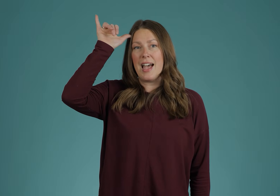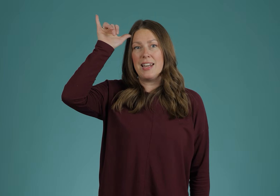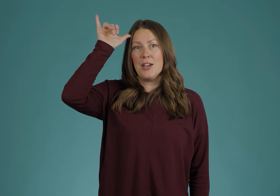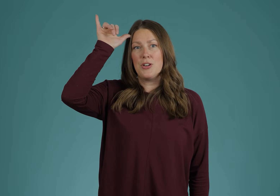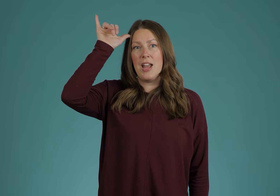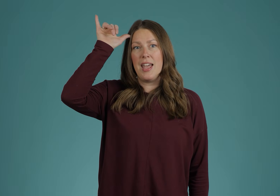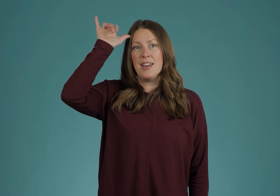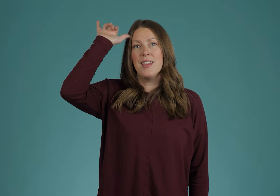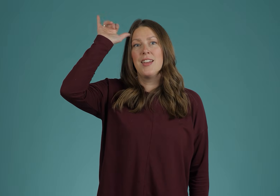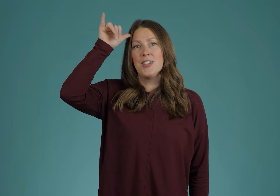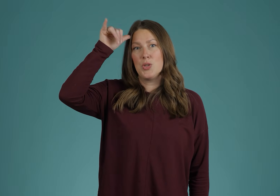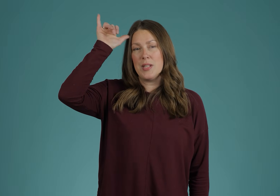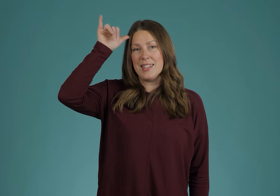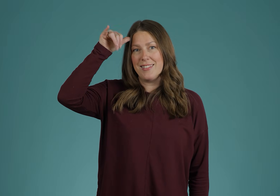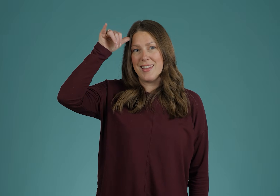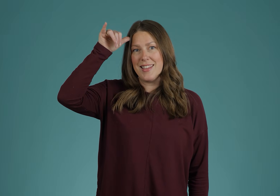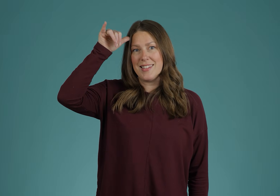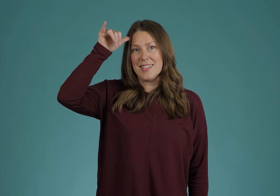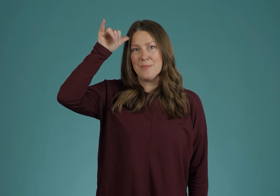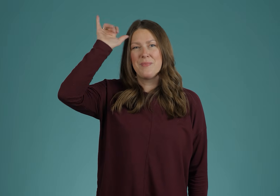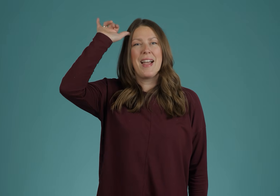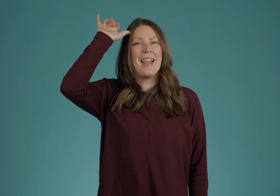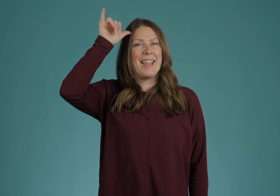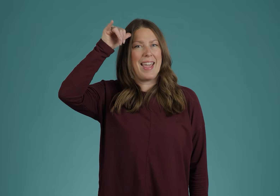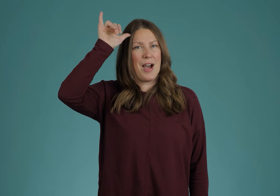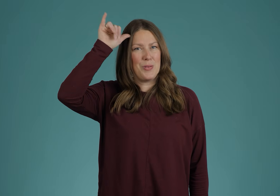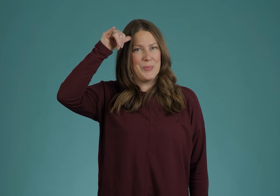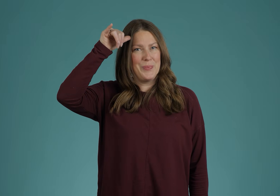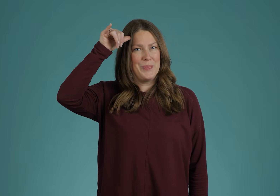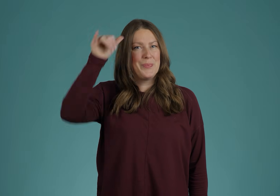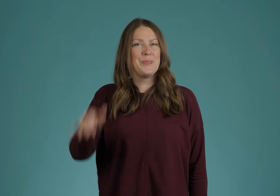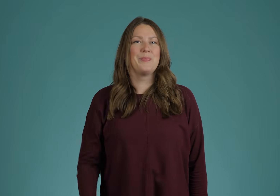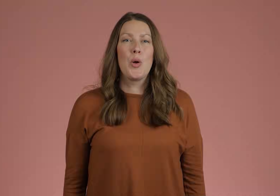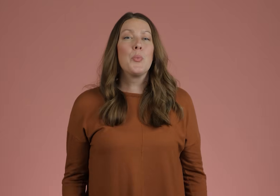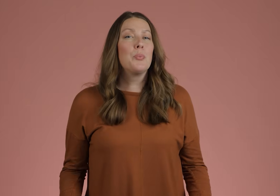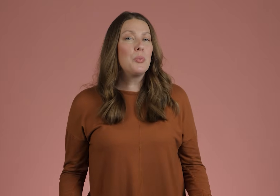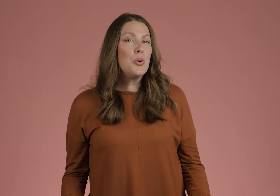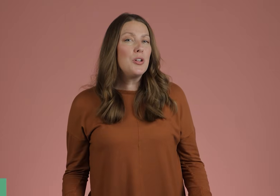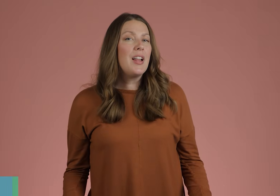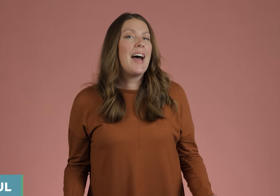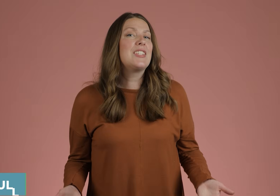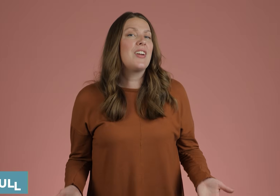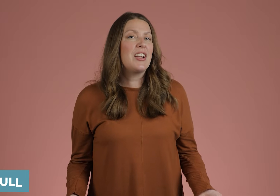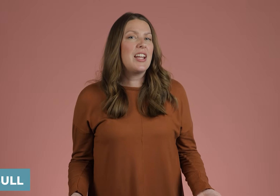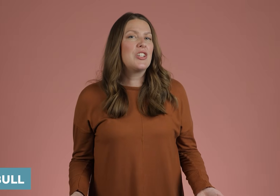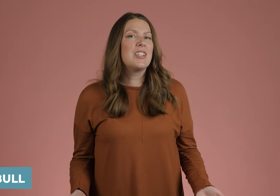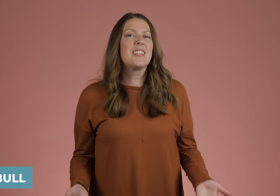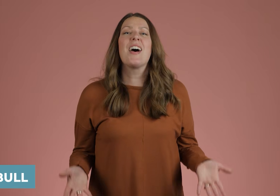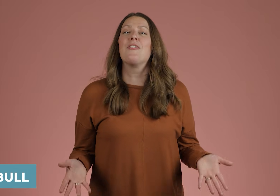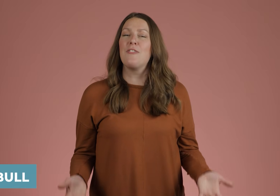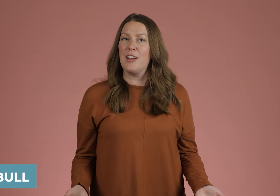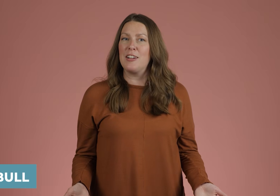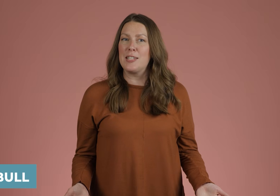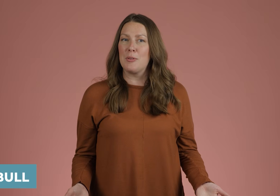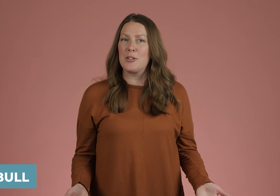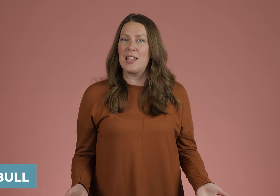side of your head, twisting like this. Cow.